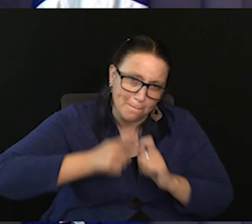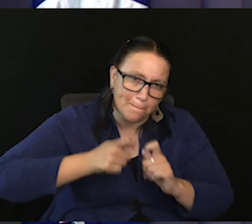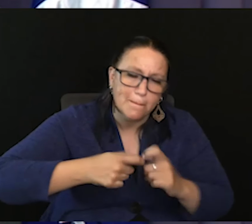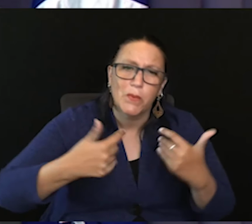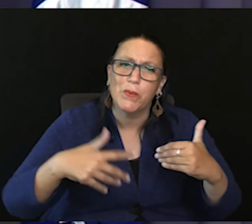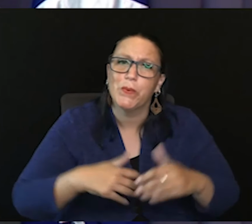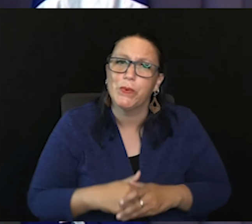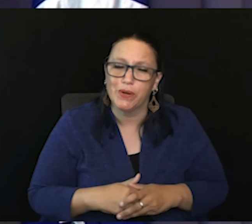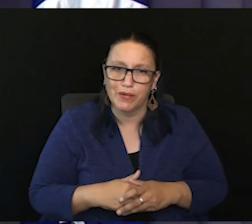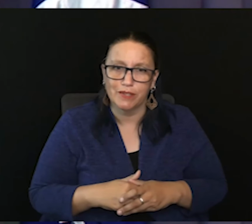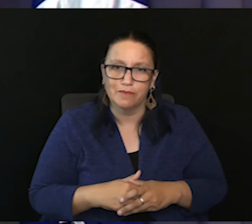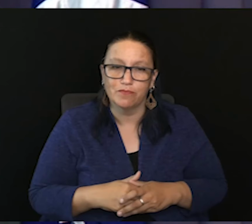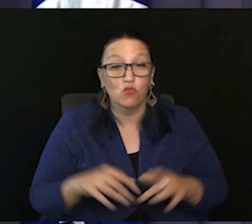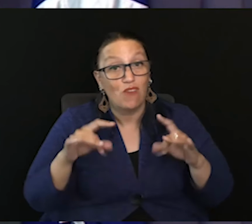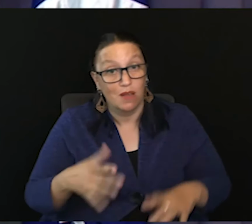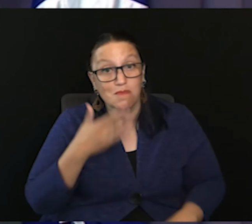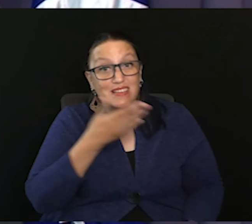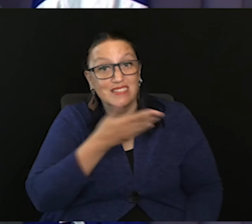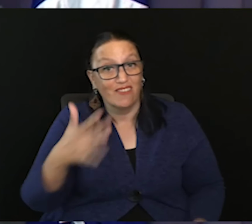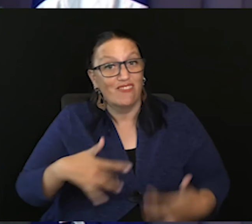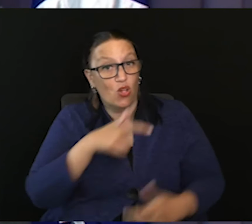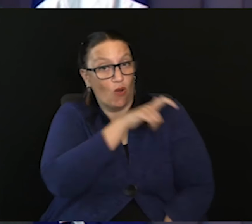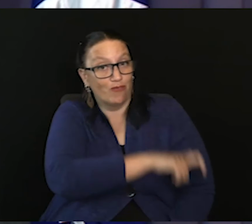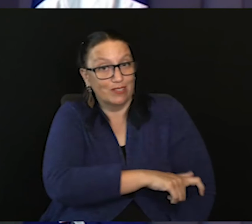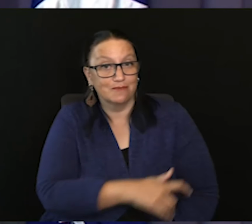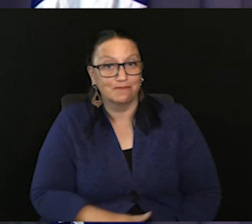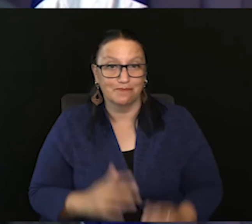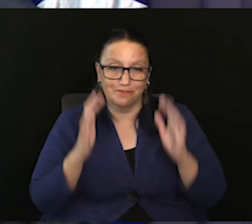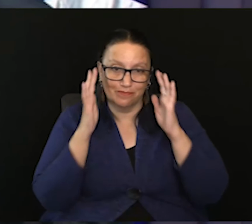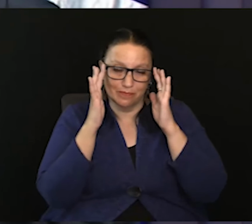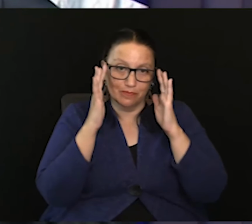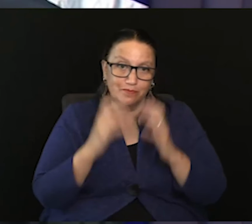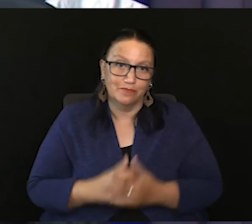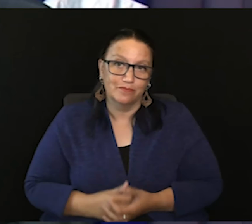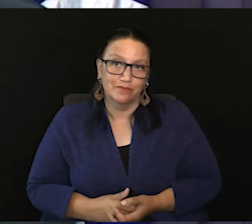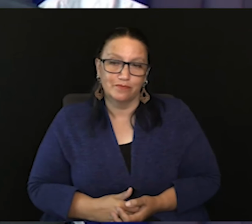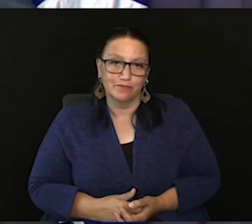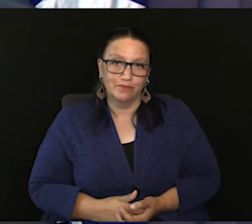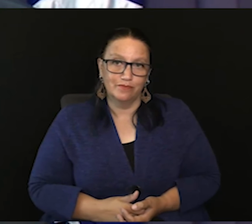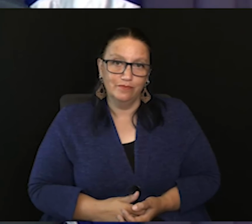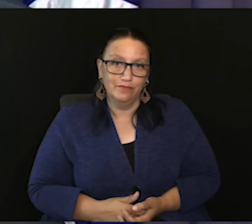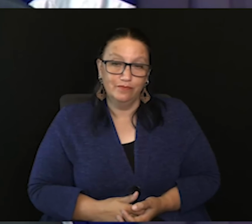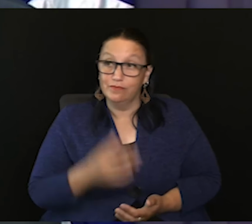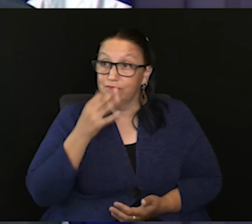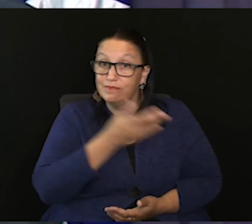testing so Australians can have confidence in that. Thanks. I'll go back to the minister. Thanks very much, John.